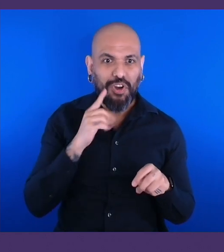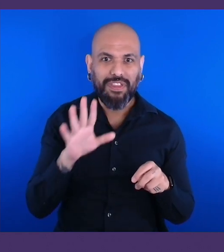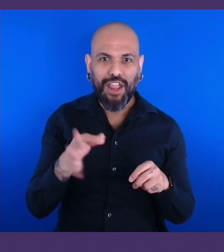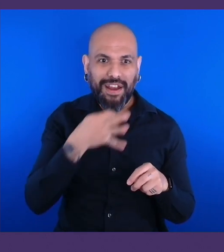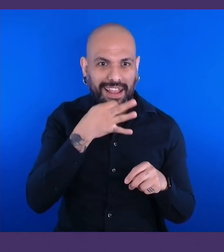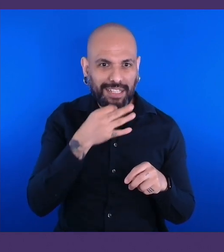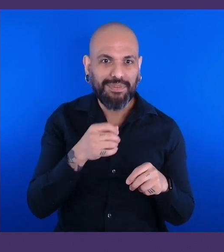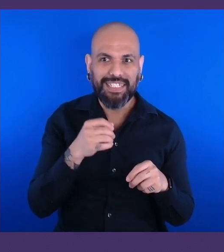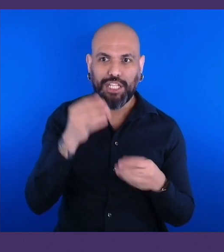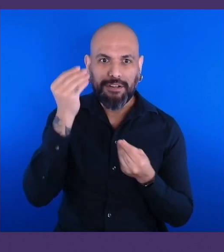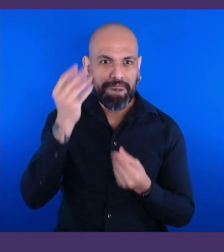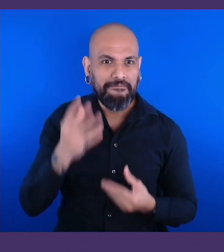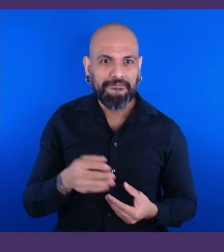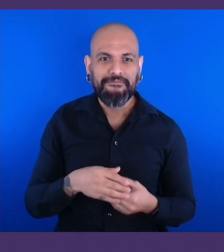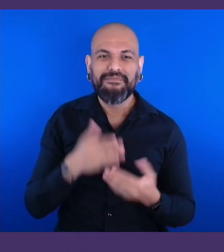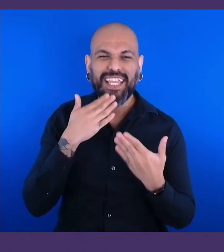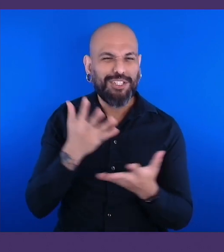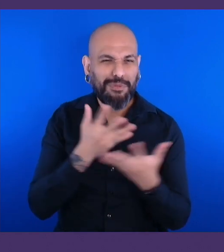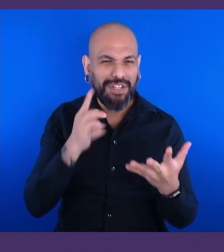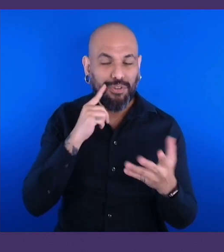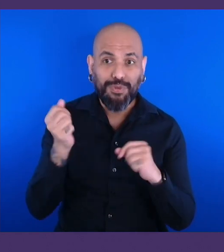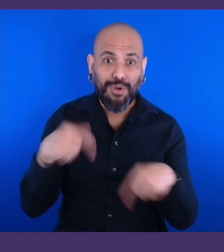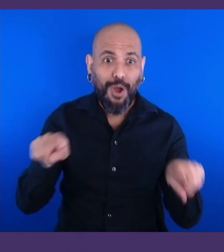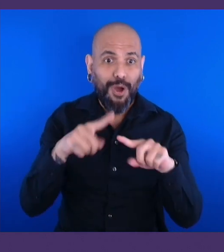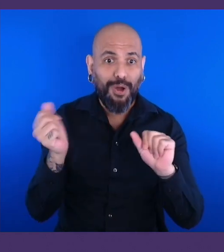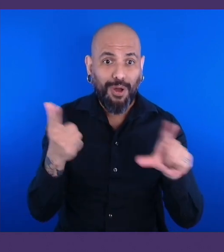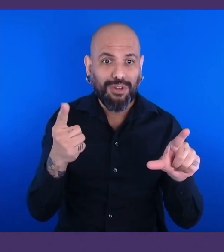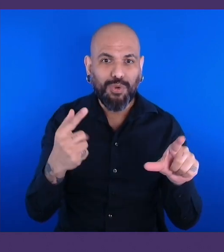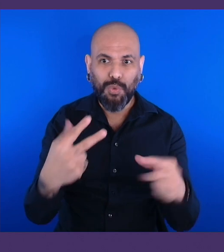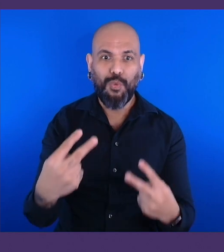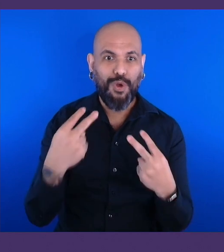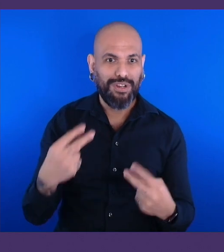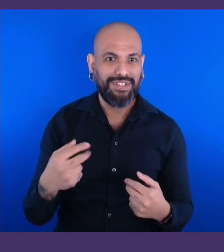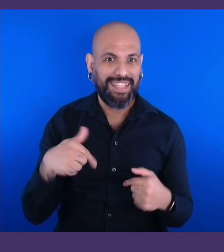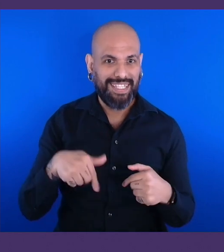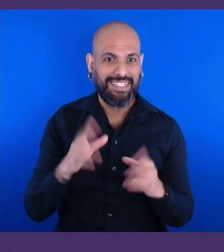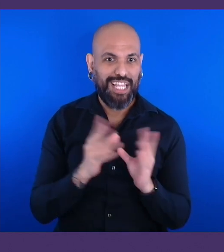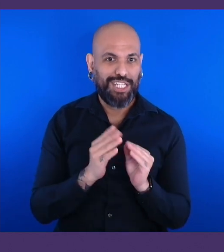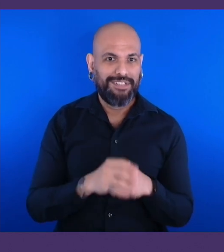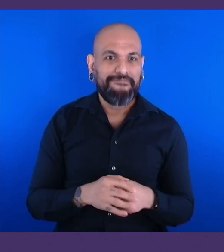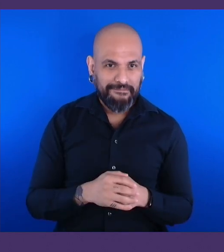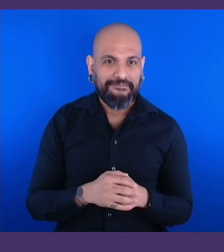Thank you so much to all of you who have tuned in to this session. I hope you'll be able to use this information